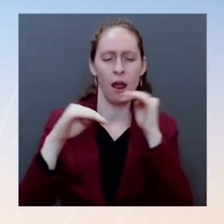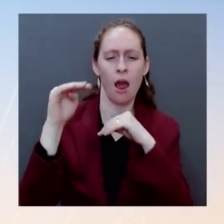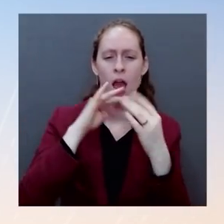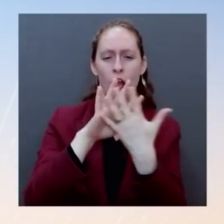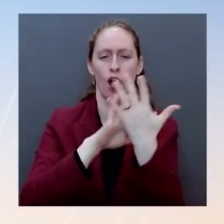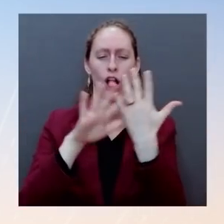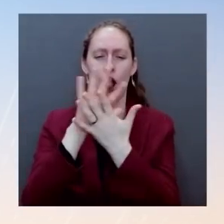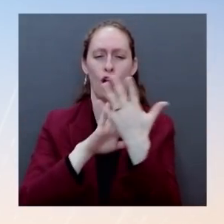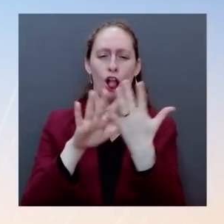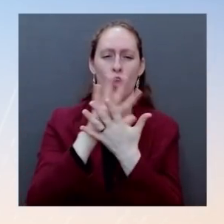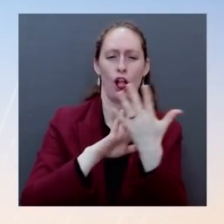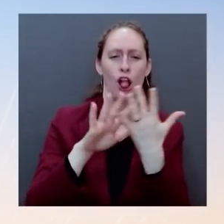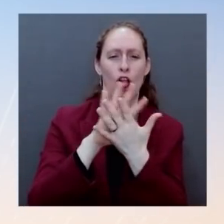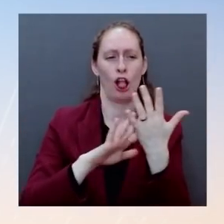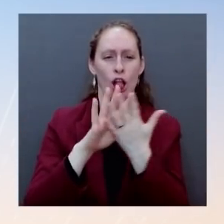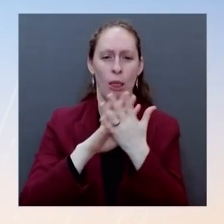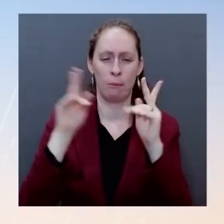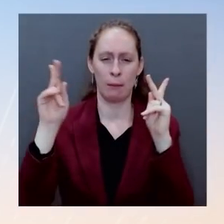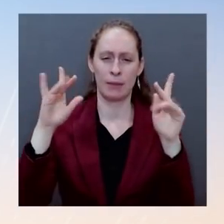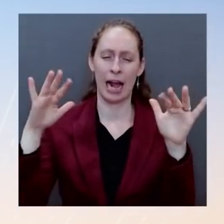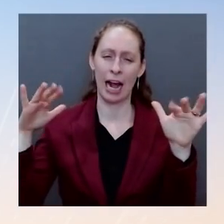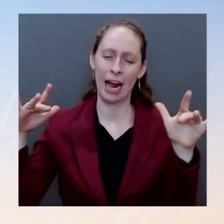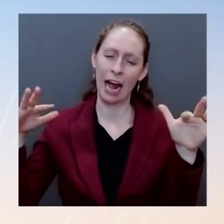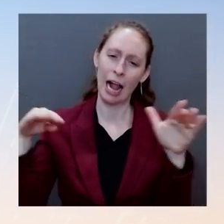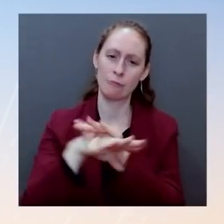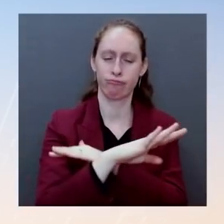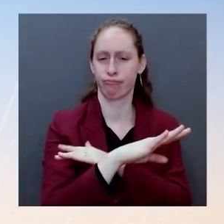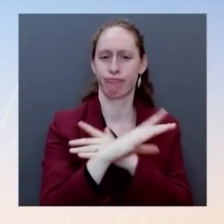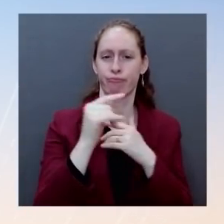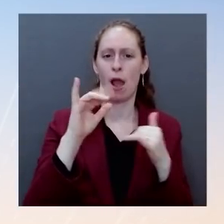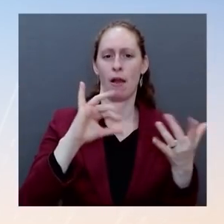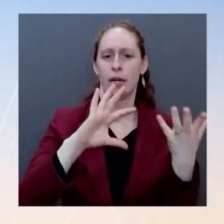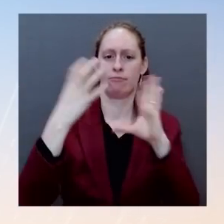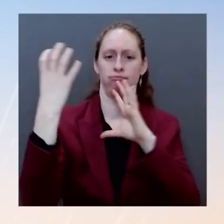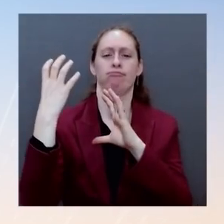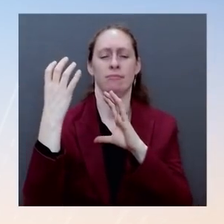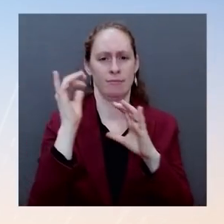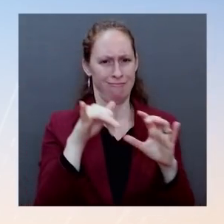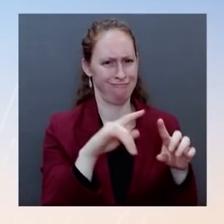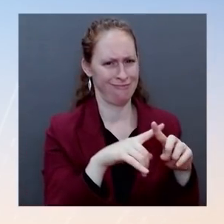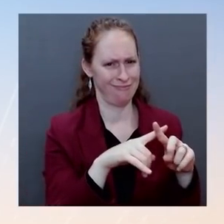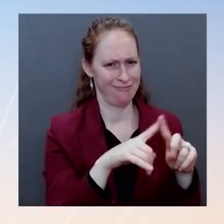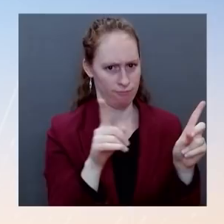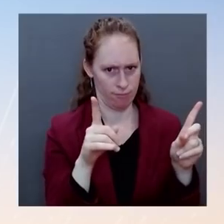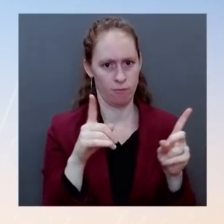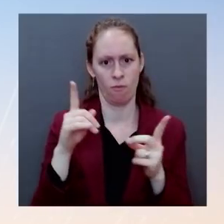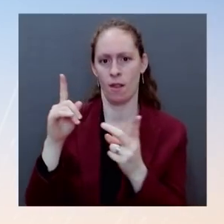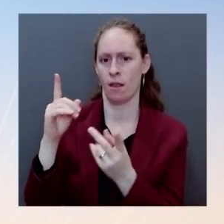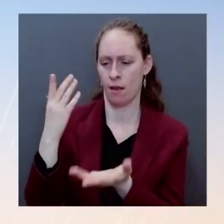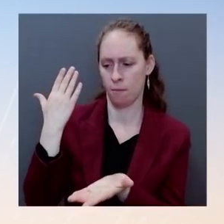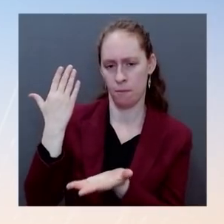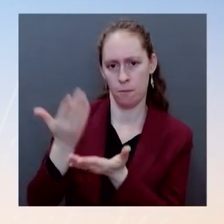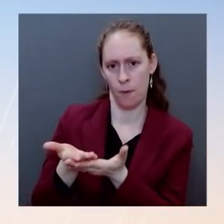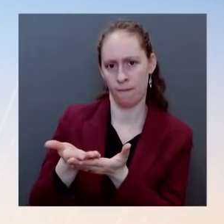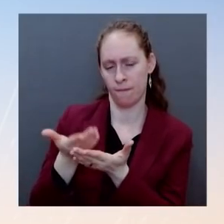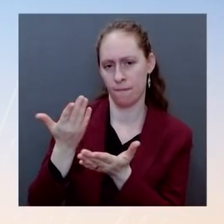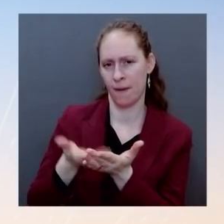which is what the President made yesterday, about the effects of a coordinated nationwide effort to undermine the constitutional right to vote.